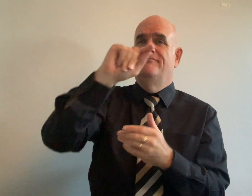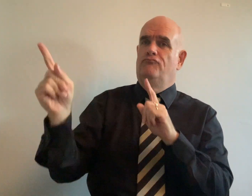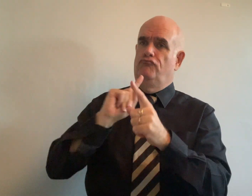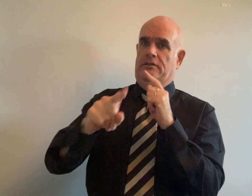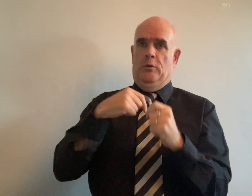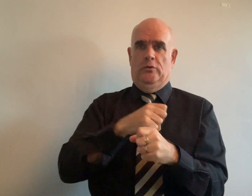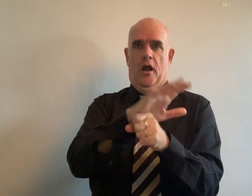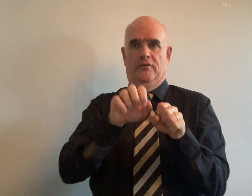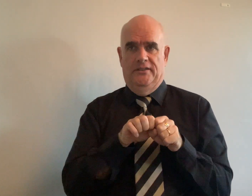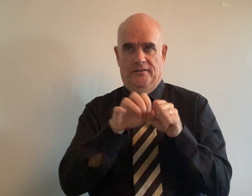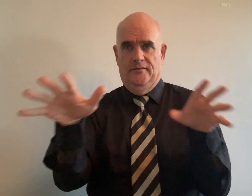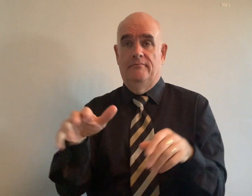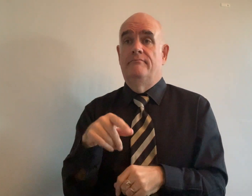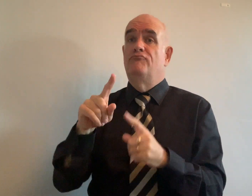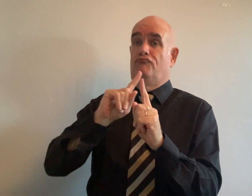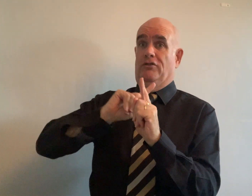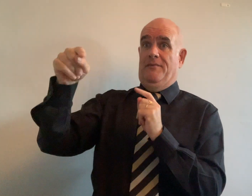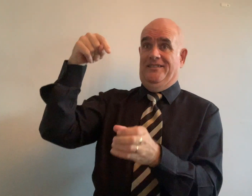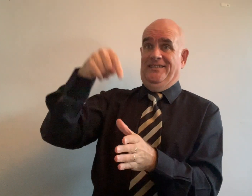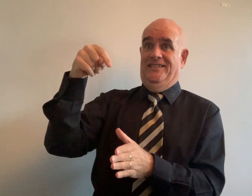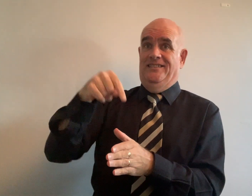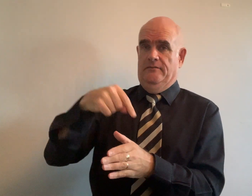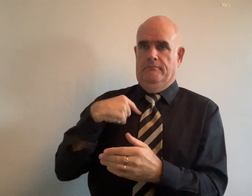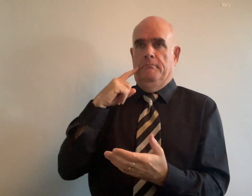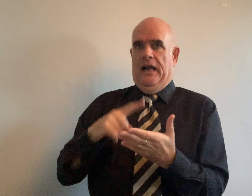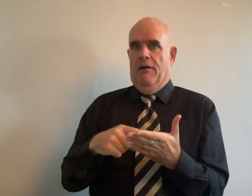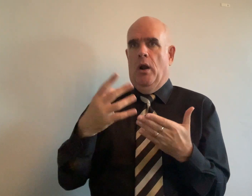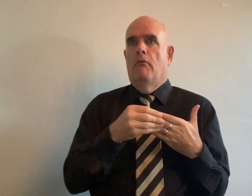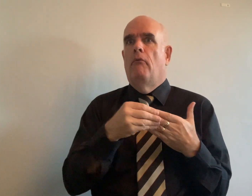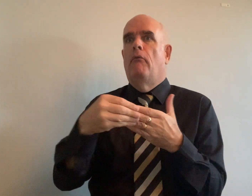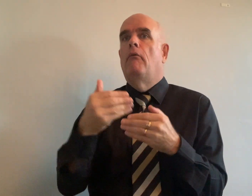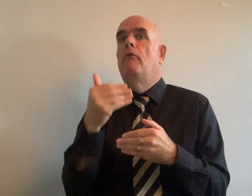together in our different places a response to this challenging crisis, a